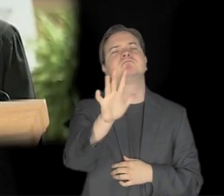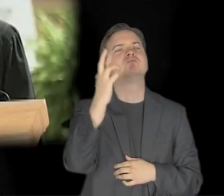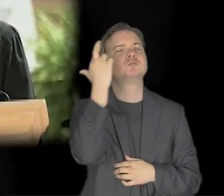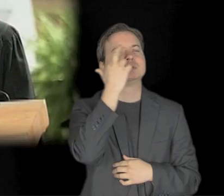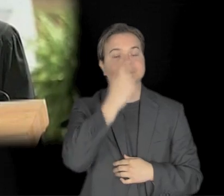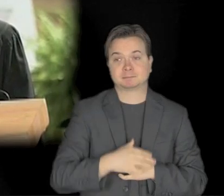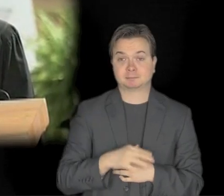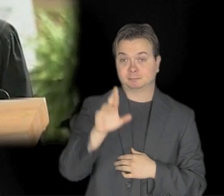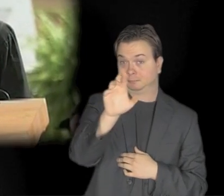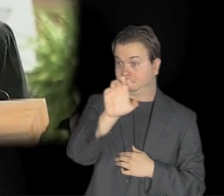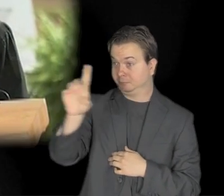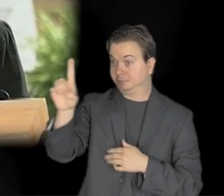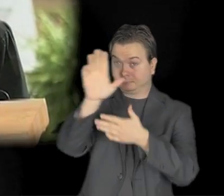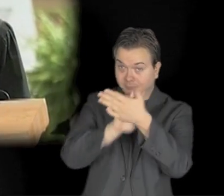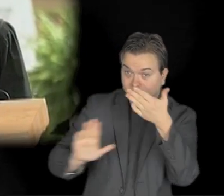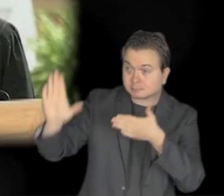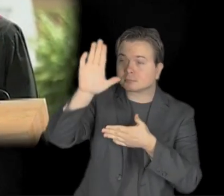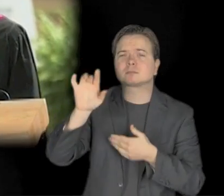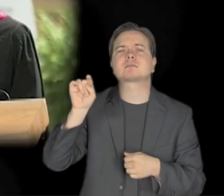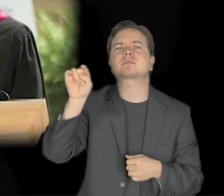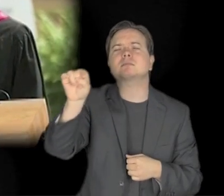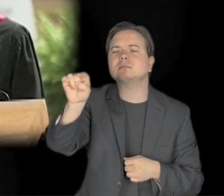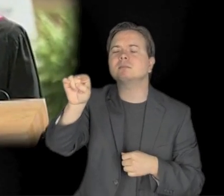the best calligraphy instruction in the country.